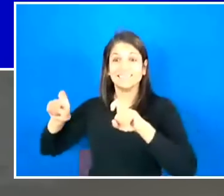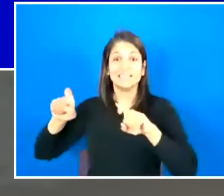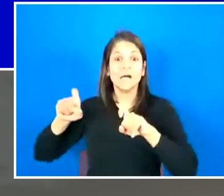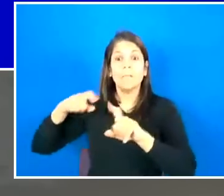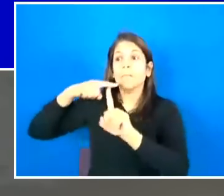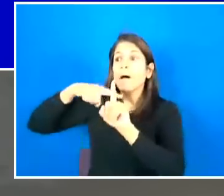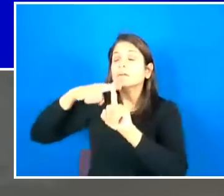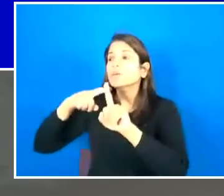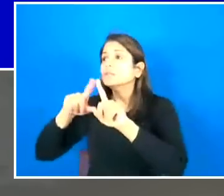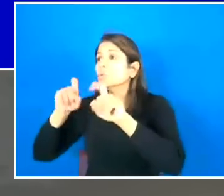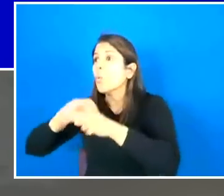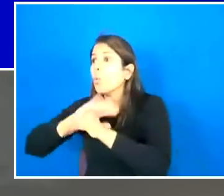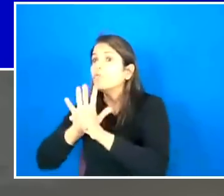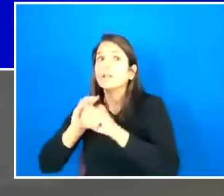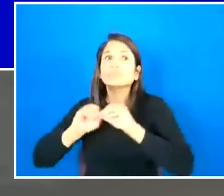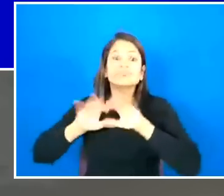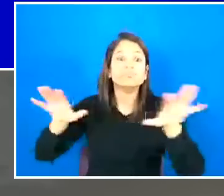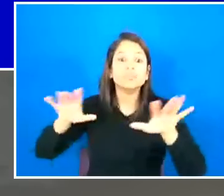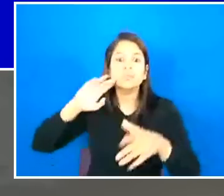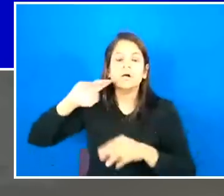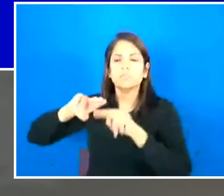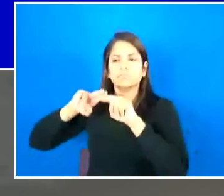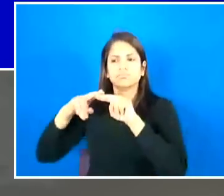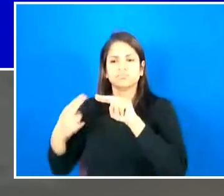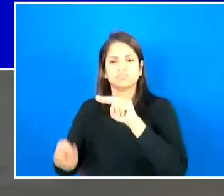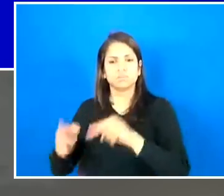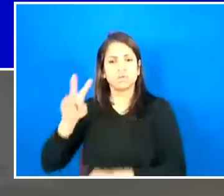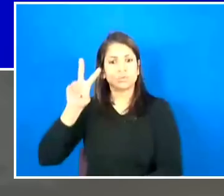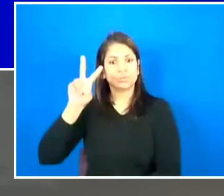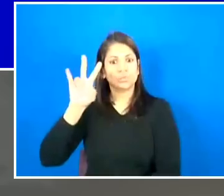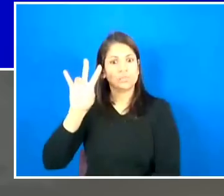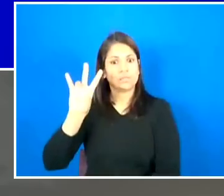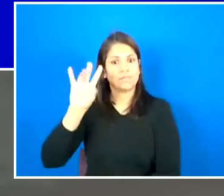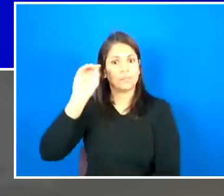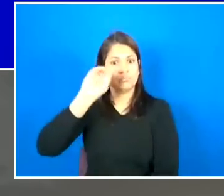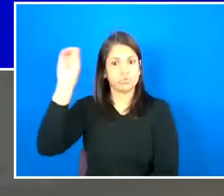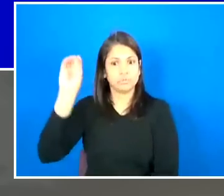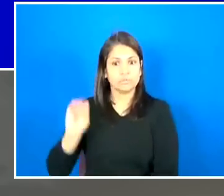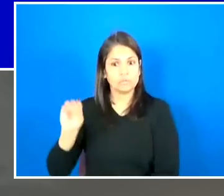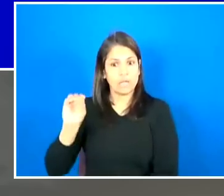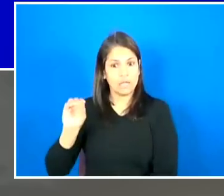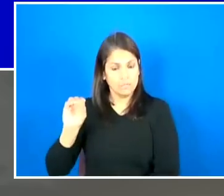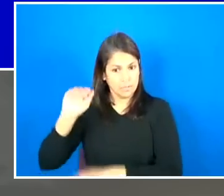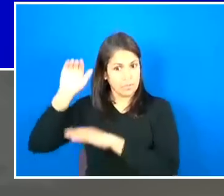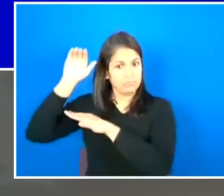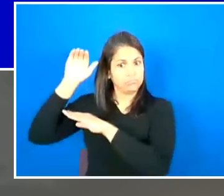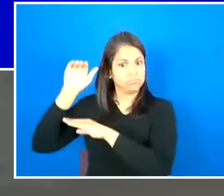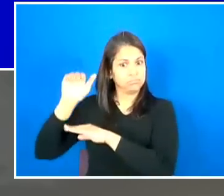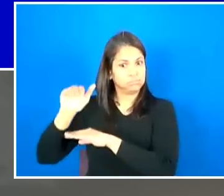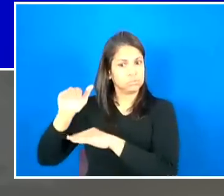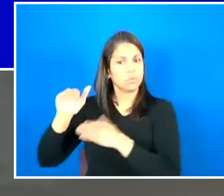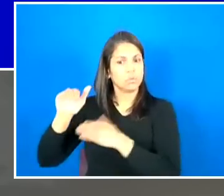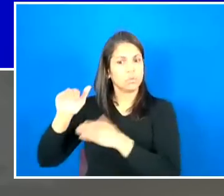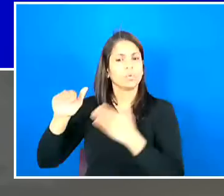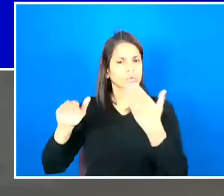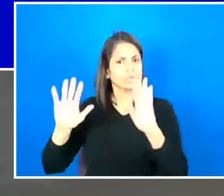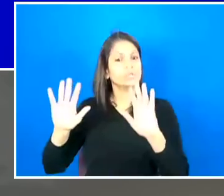INDICATOR THREE, PERCENTAGE OF PEOPLE TESTED POSITIVE FOR COVID-19 CIT Y IWDETH ATE WNT